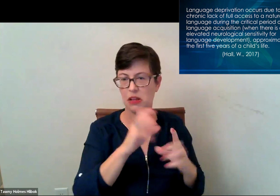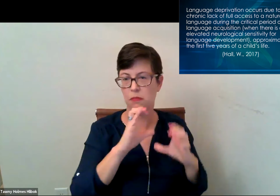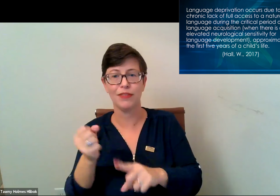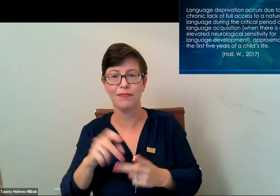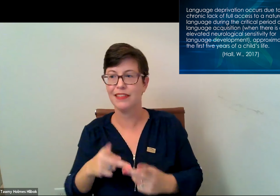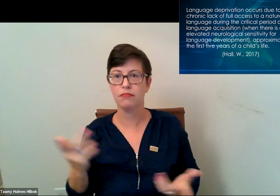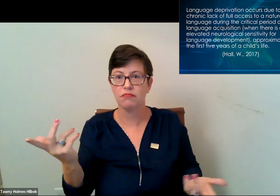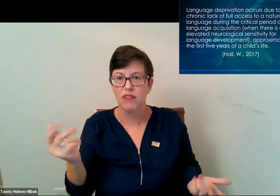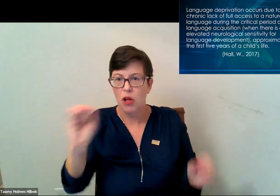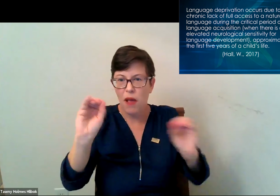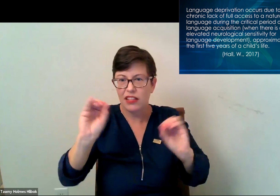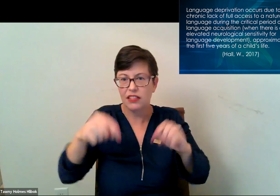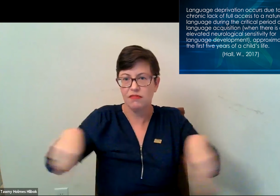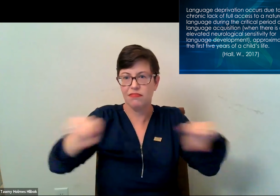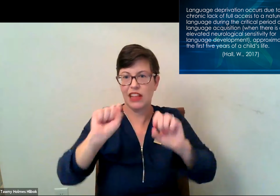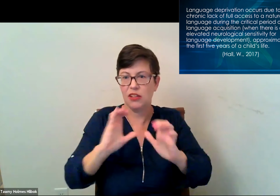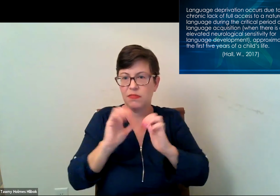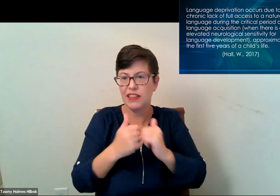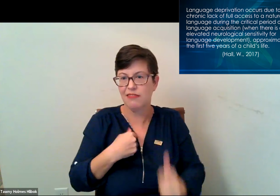With the group individually, because the group was all communicating and spoken language that